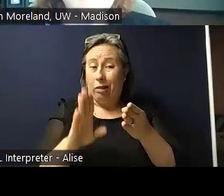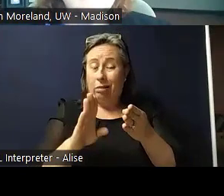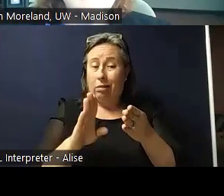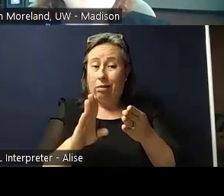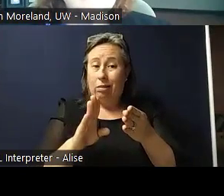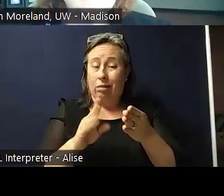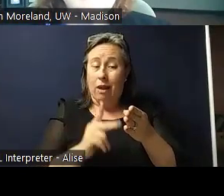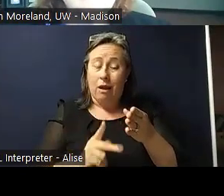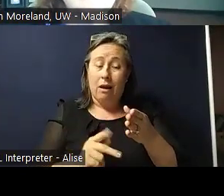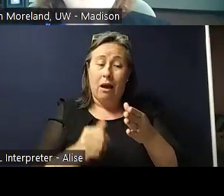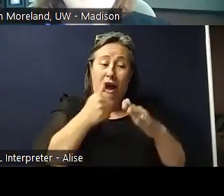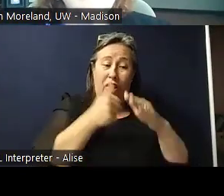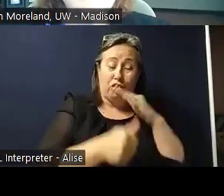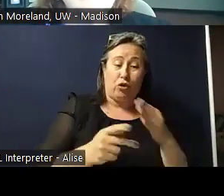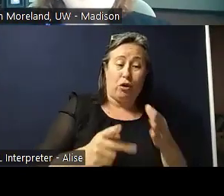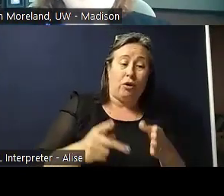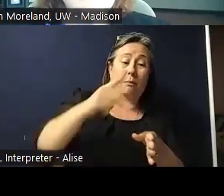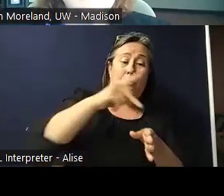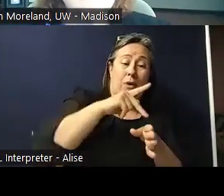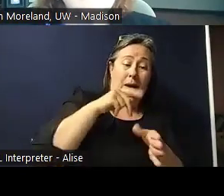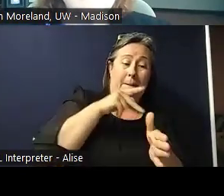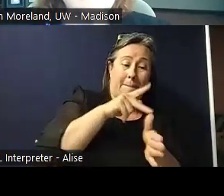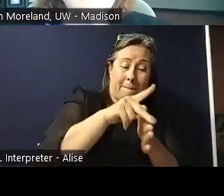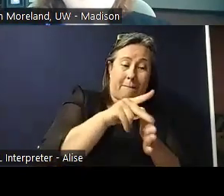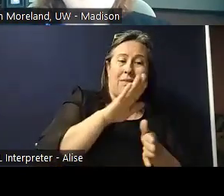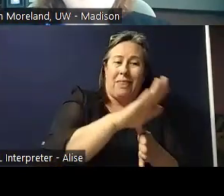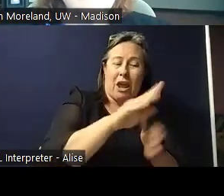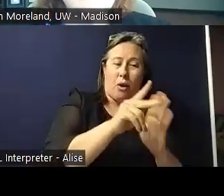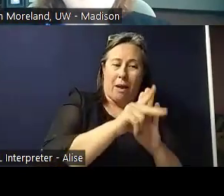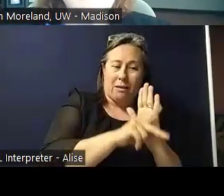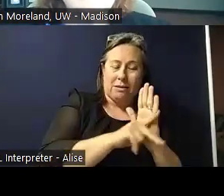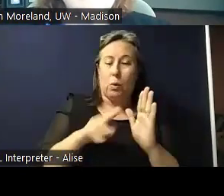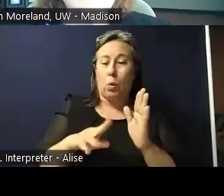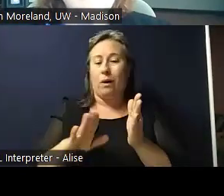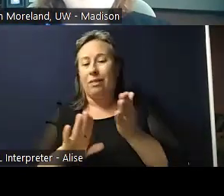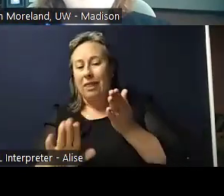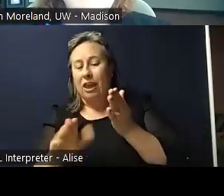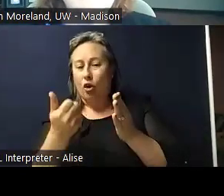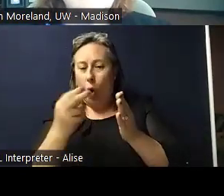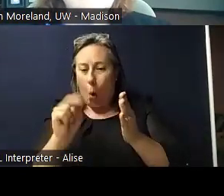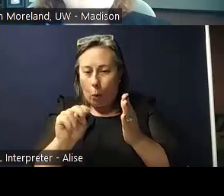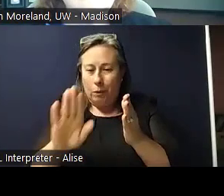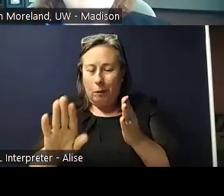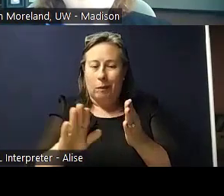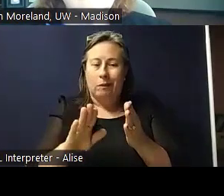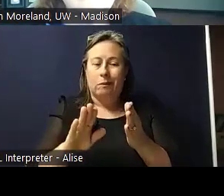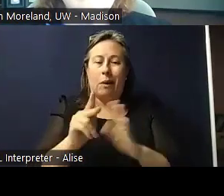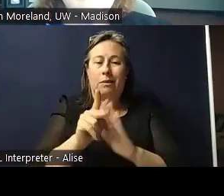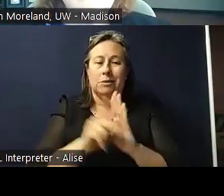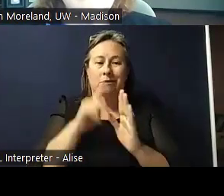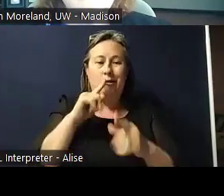policies or its own policies for conflict of interest. That can be really challenging